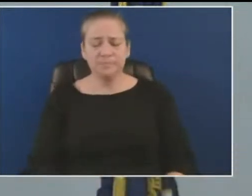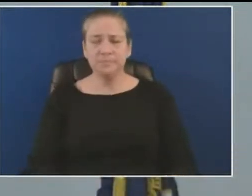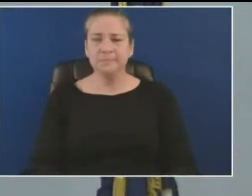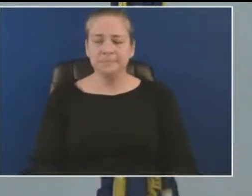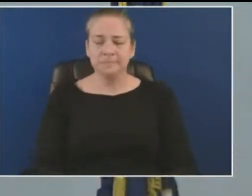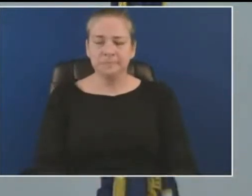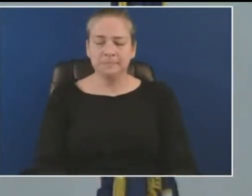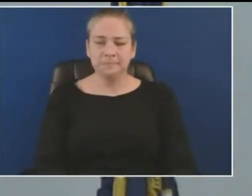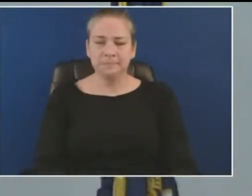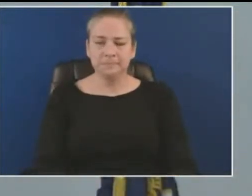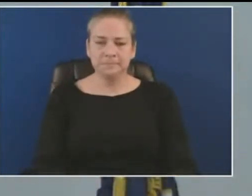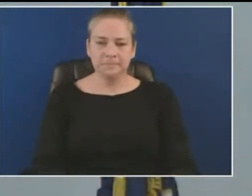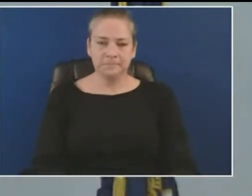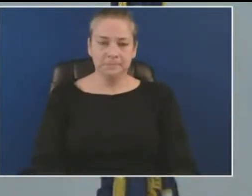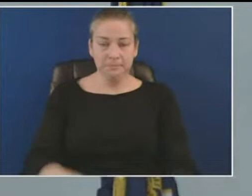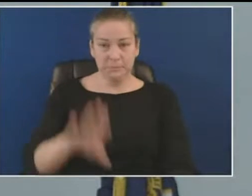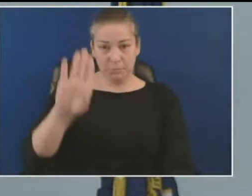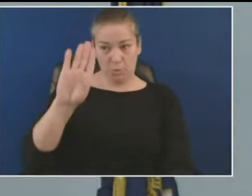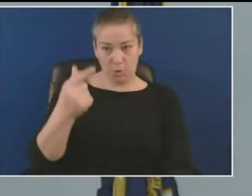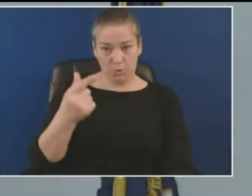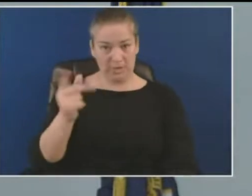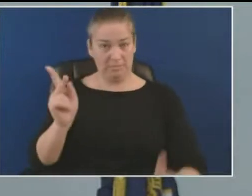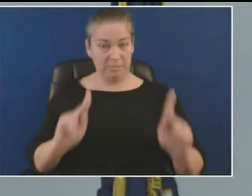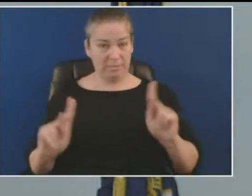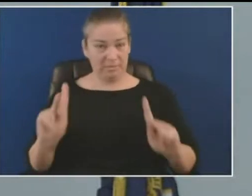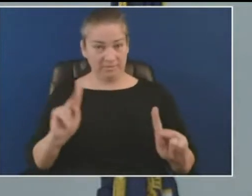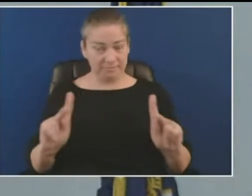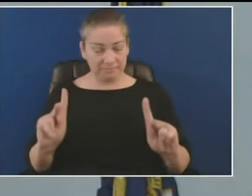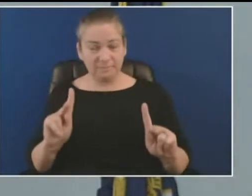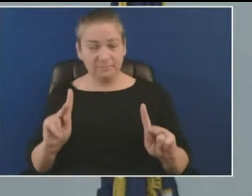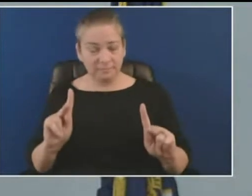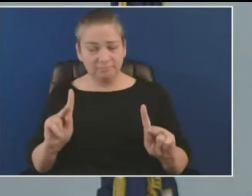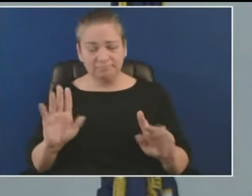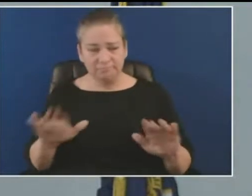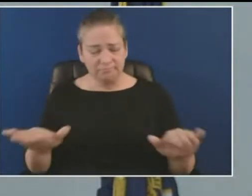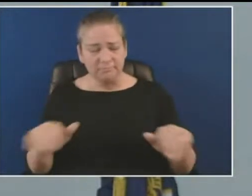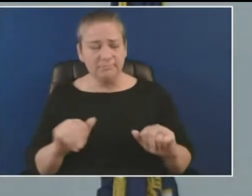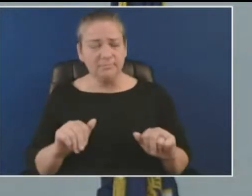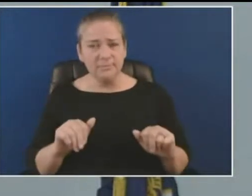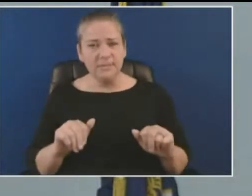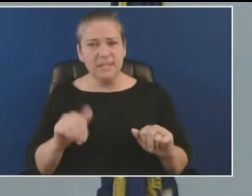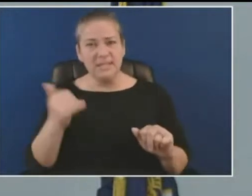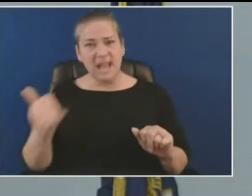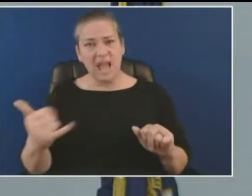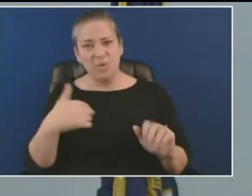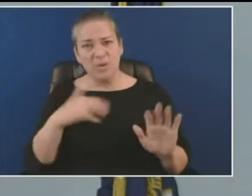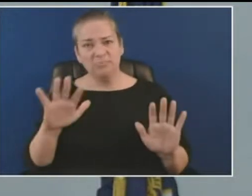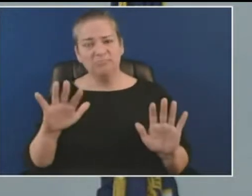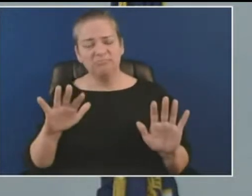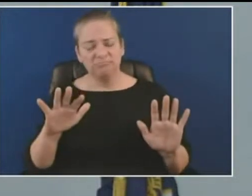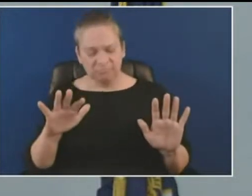Bowling Green citizens were taking a knee at this moment. We had emergency state and we appreciate